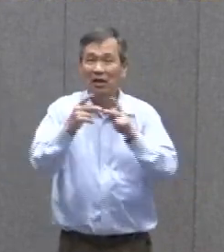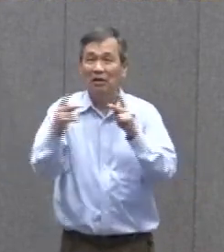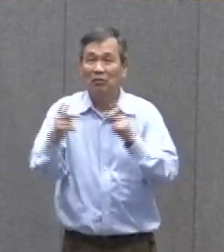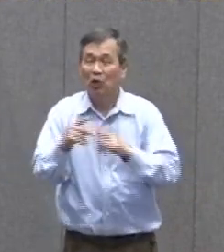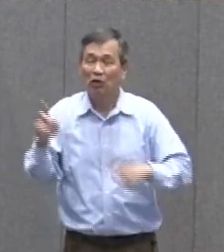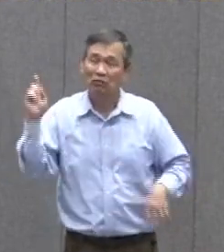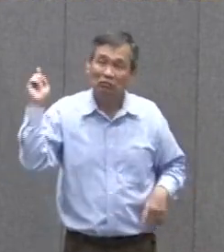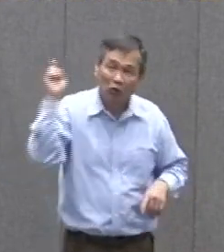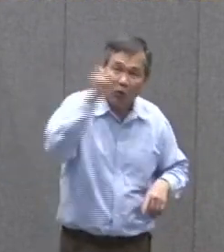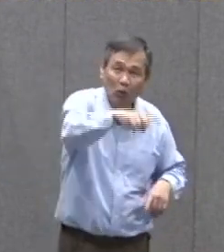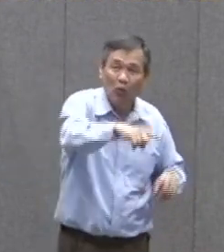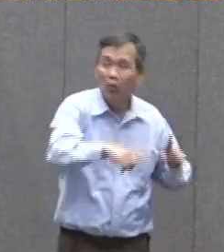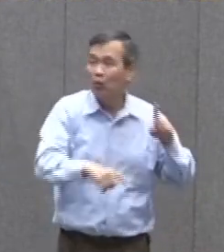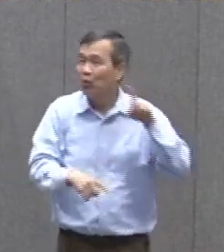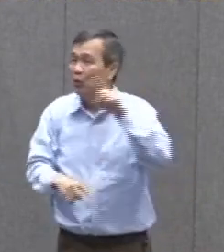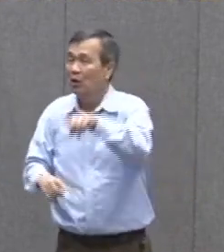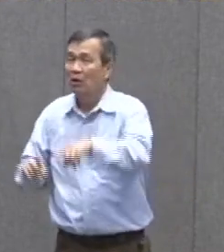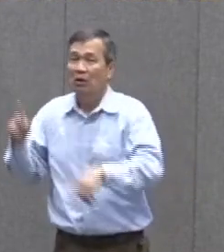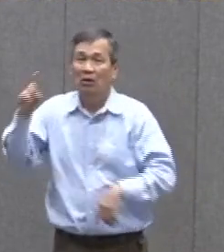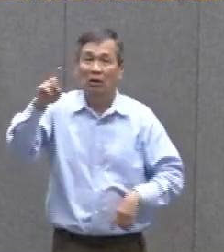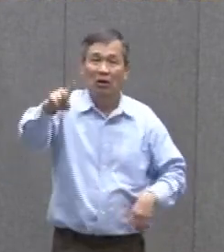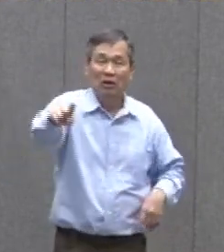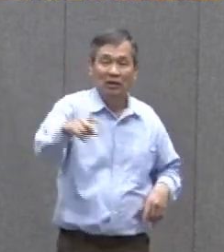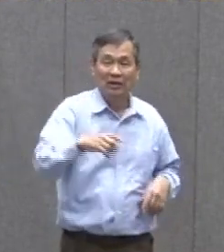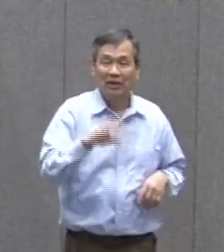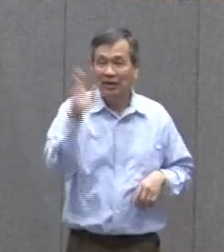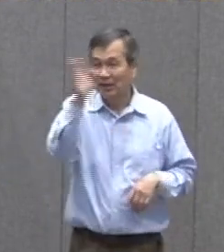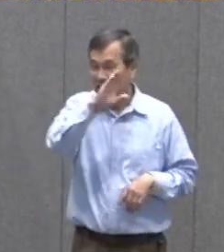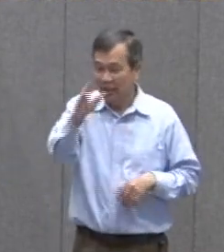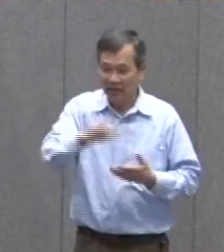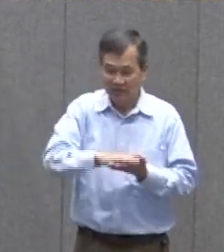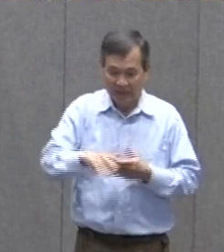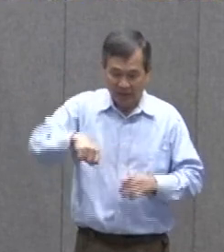"I bet she never goes stir crazy like I do."